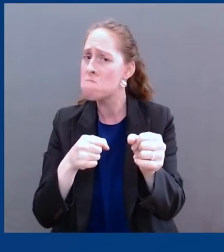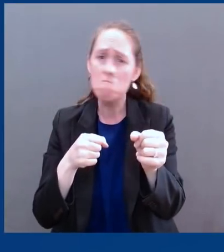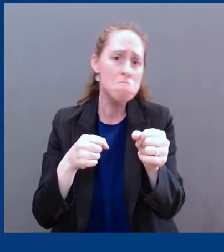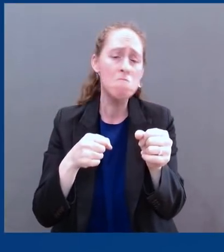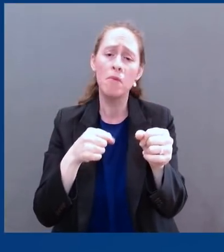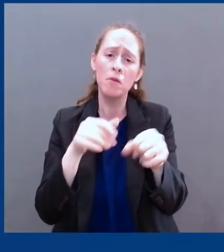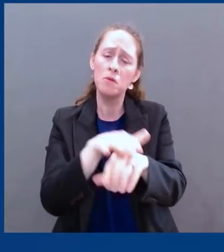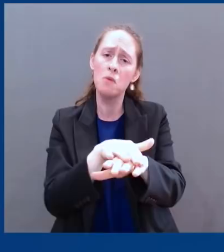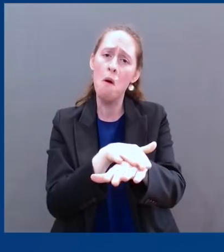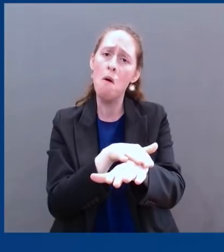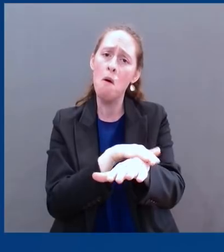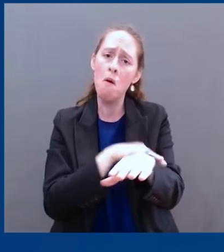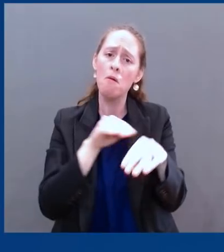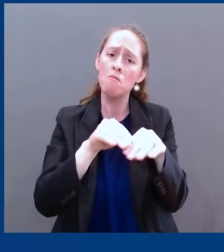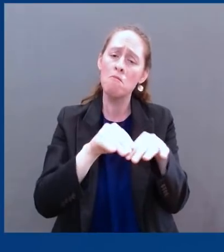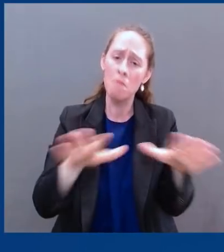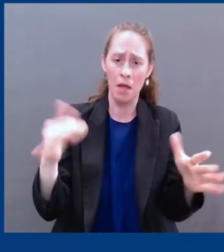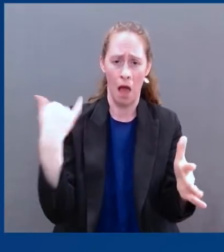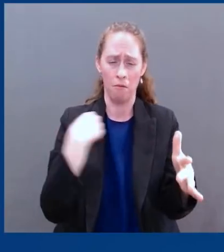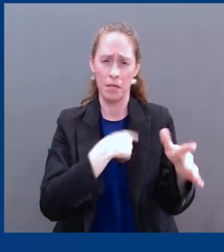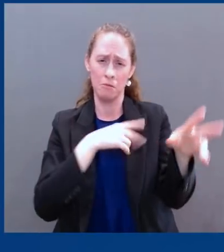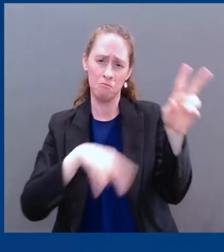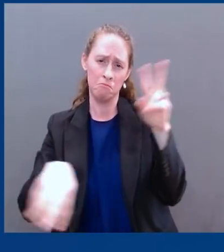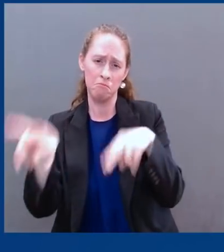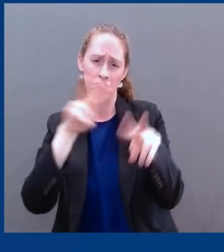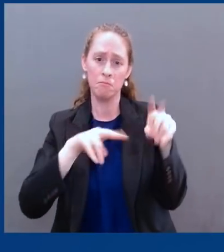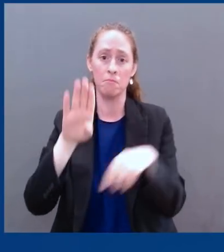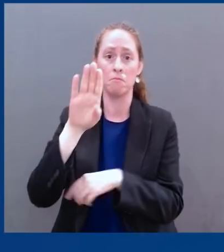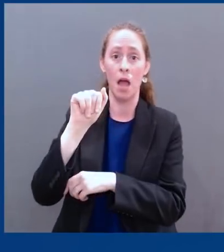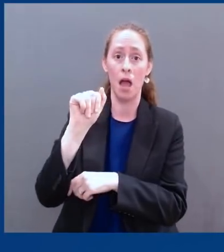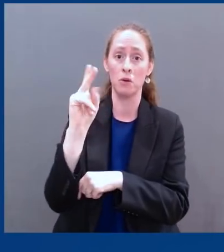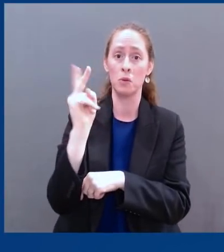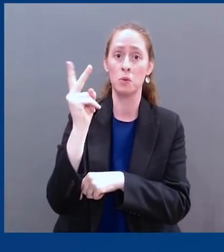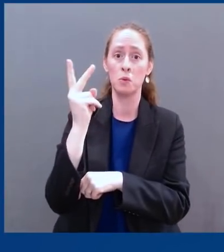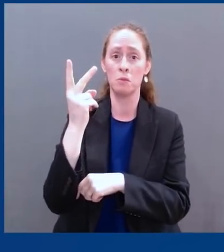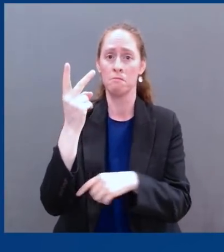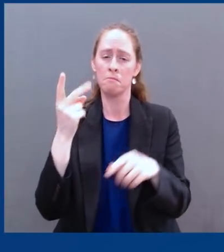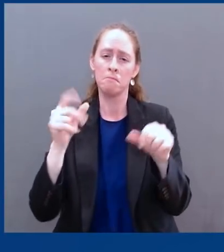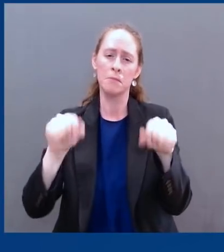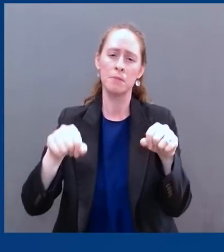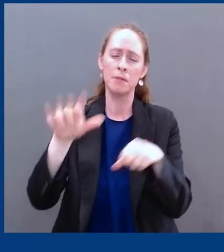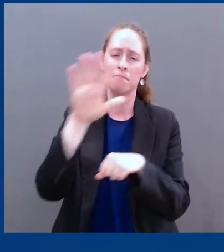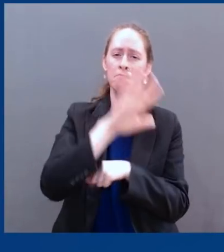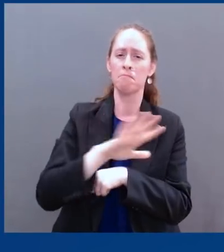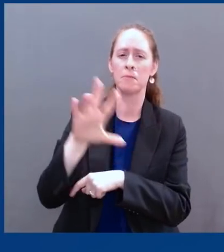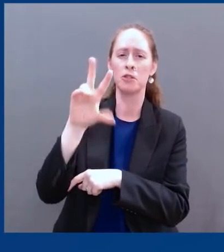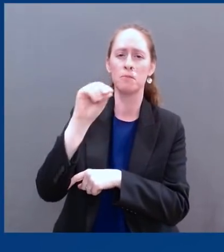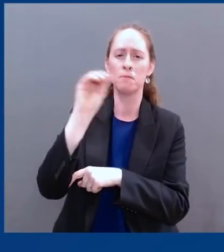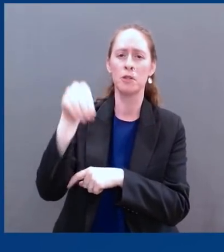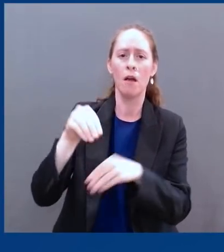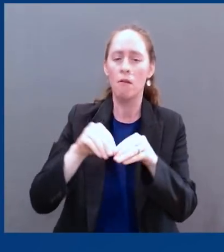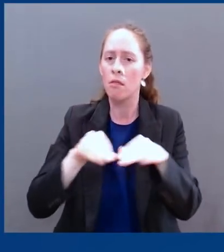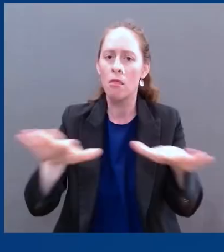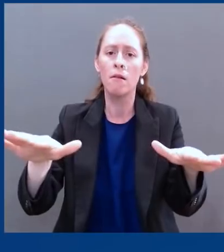about 35 percent of circulating variants nationally. As we're learning from our colleagues in Europe, Asia,